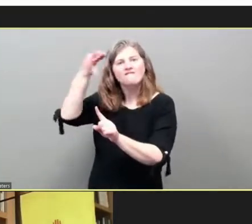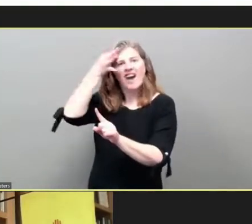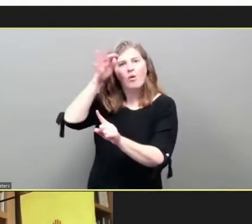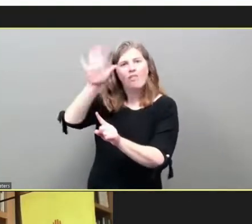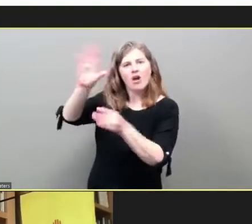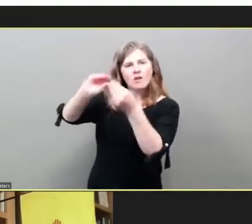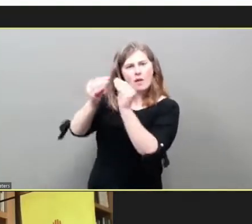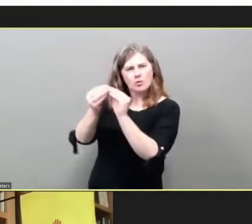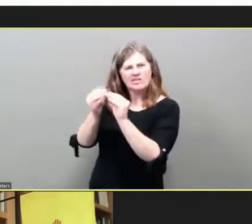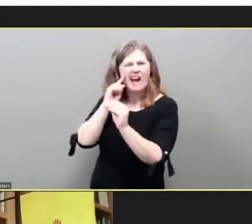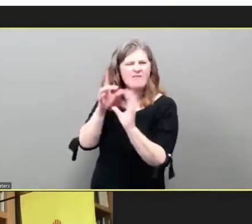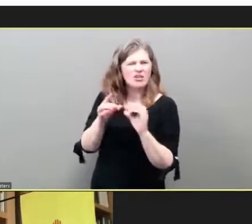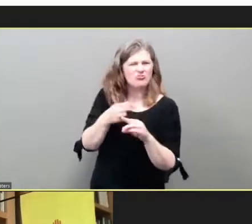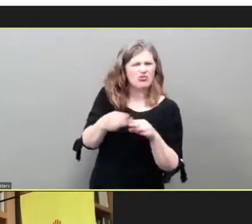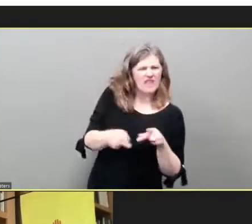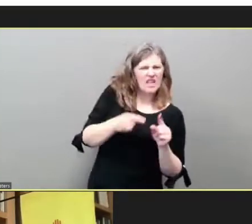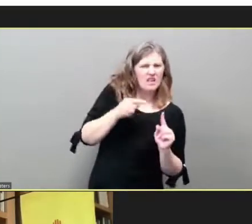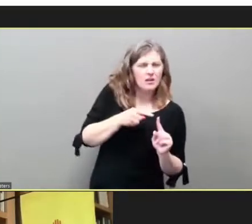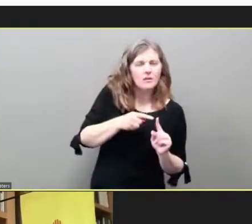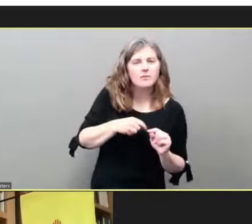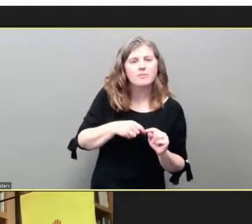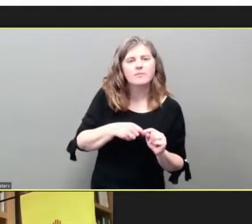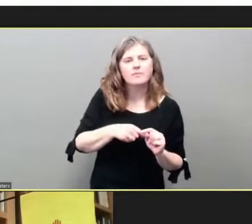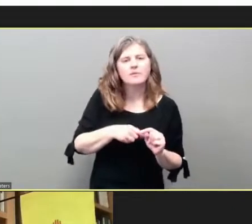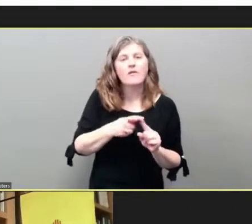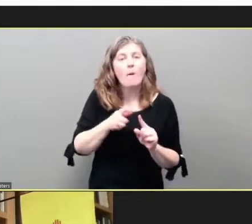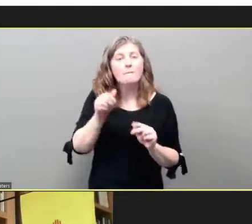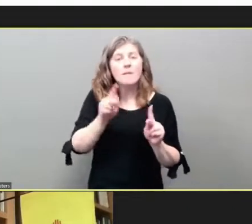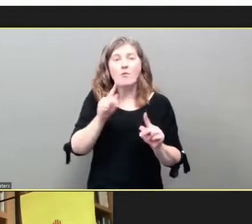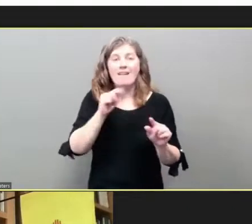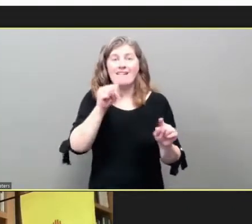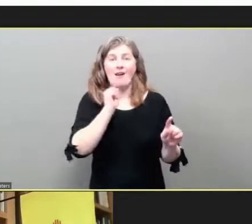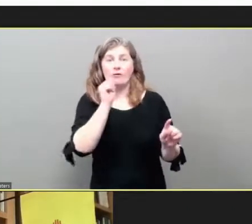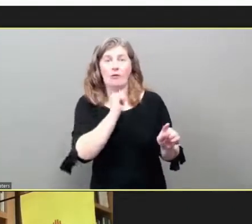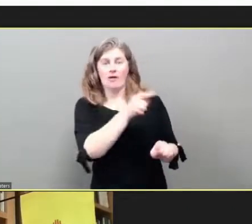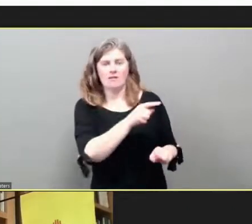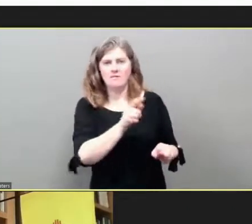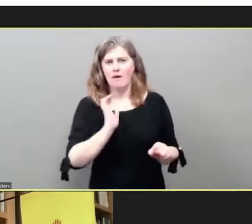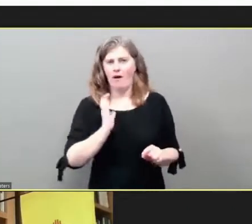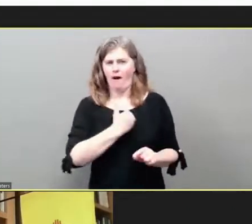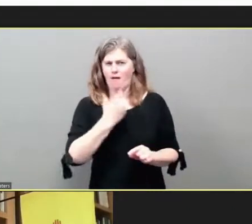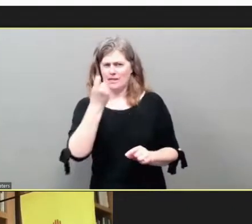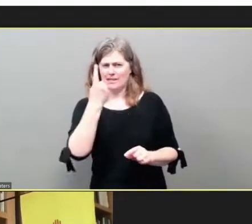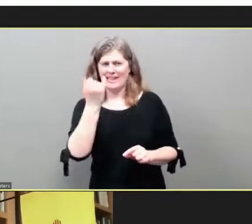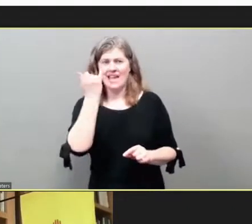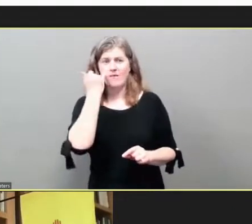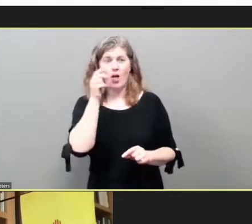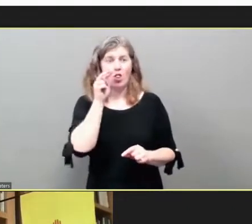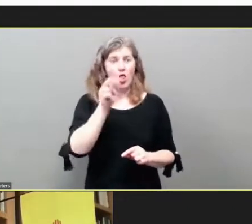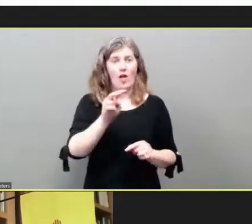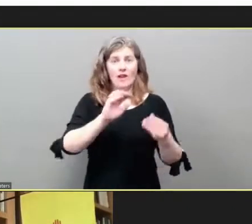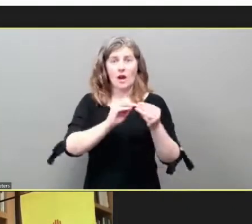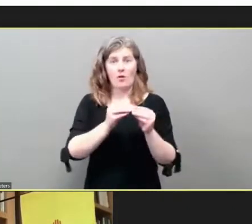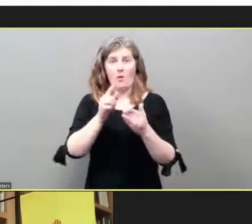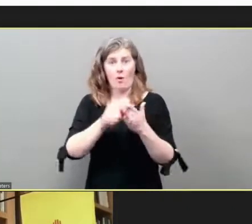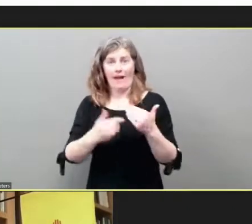earlier about the people in Arizona. Our understanding right now is if you look through the database, but we do have a people who reported being